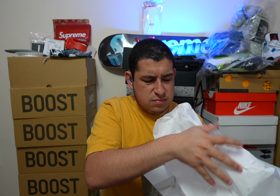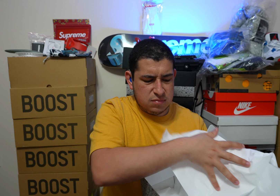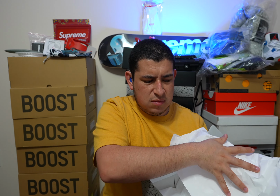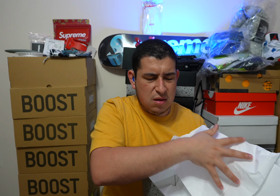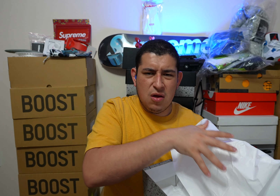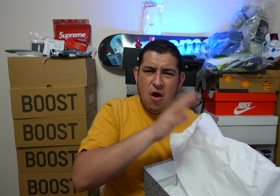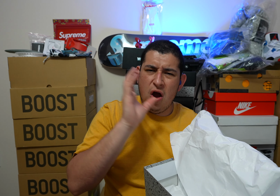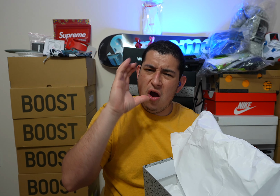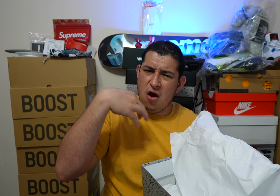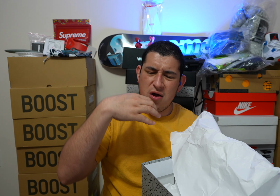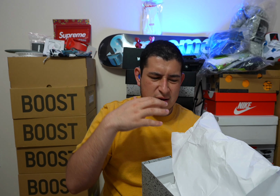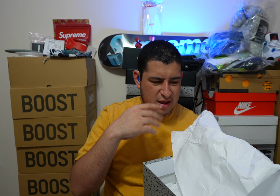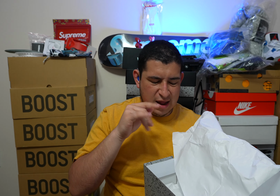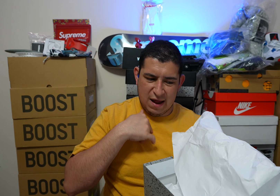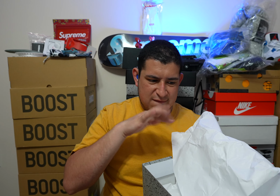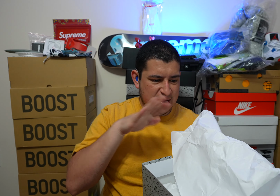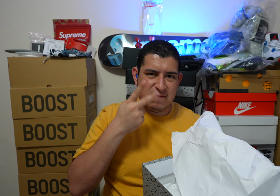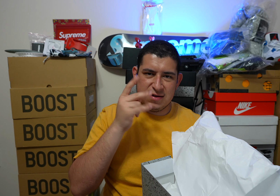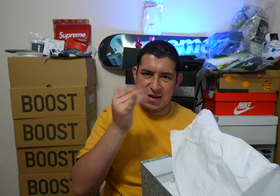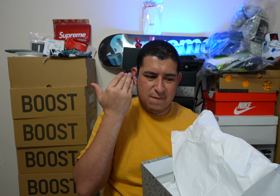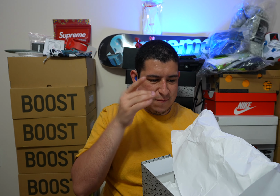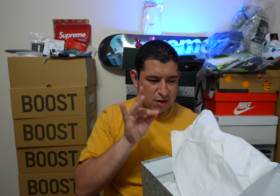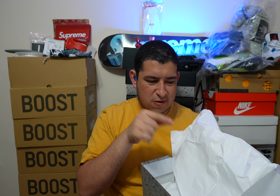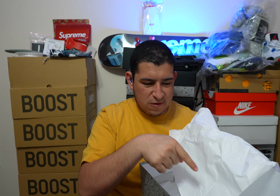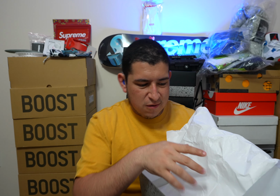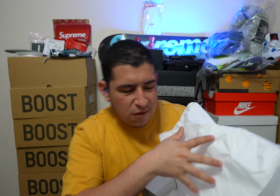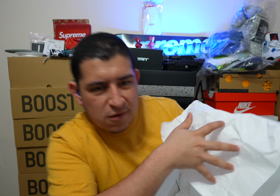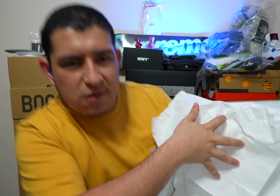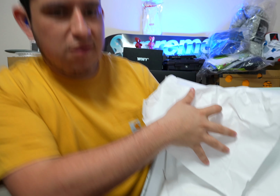I just noticed a thing that I had never seen before. It is like a tag sticker.